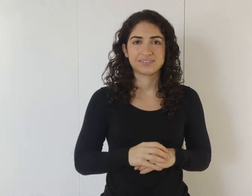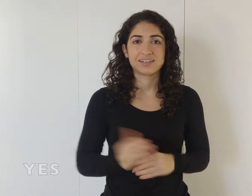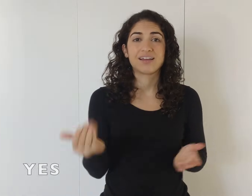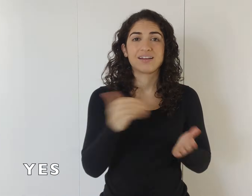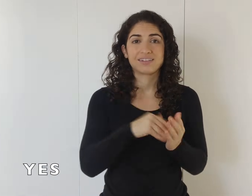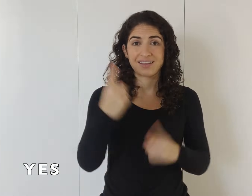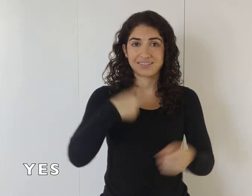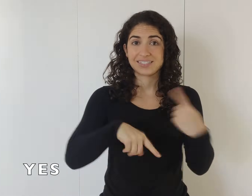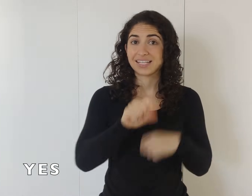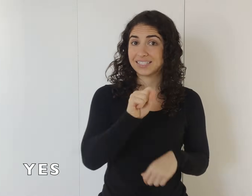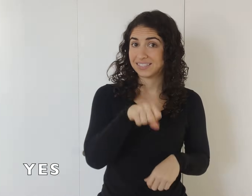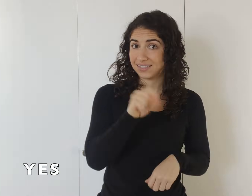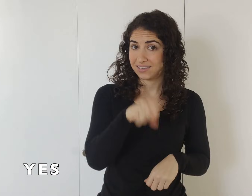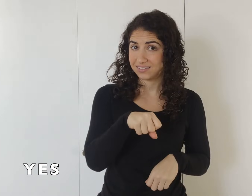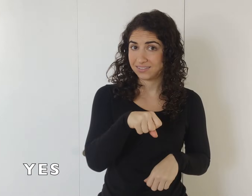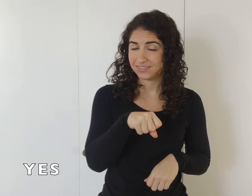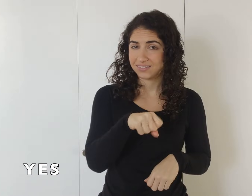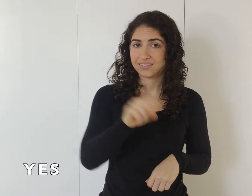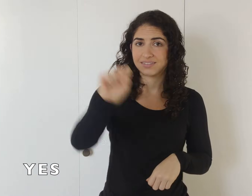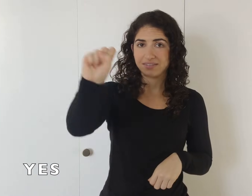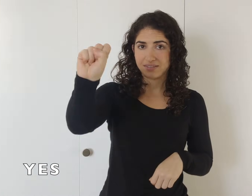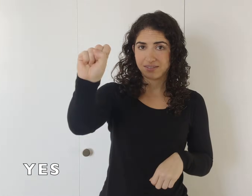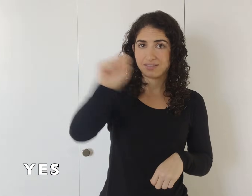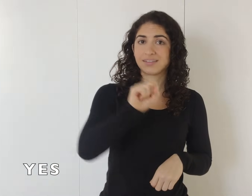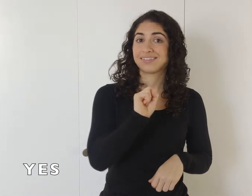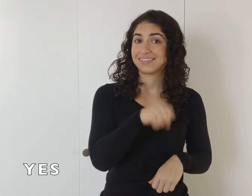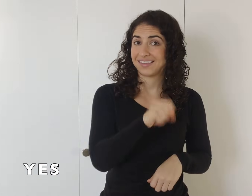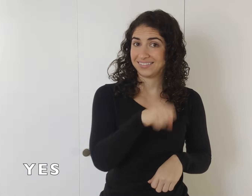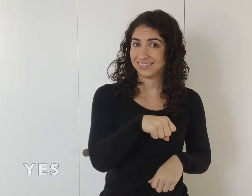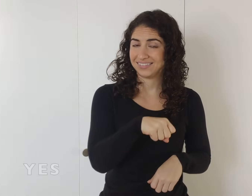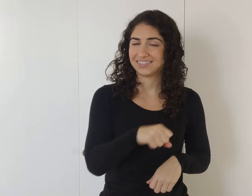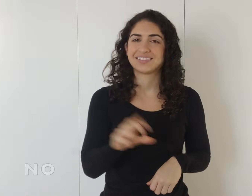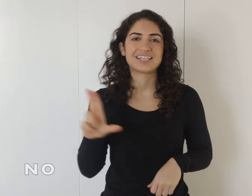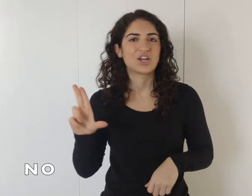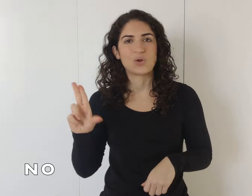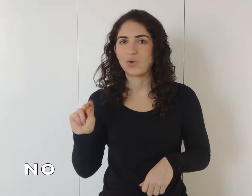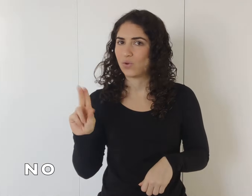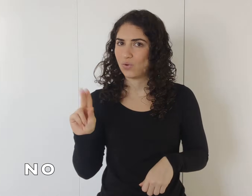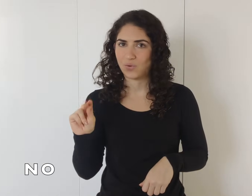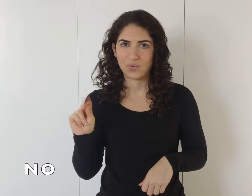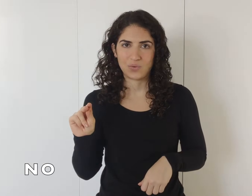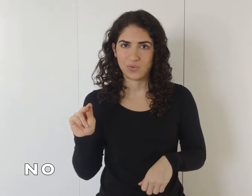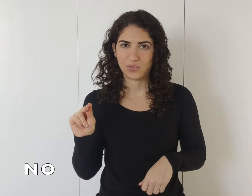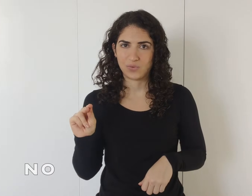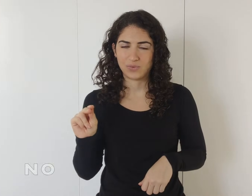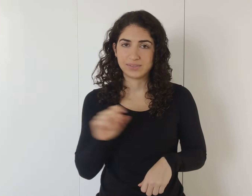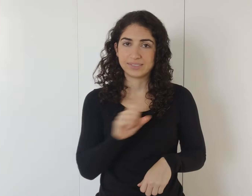So again, the signs YES -- YES, and NO.